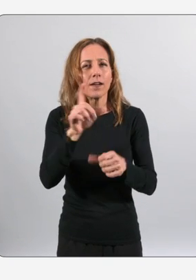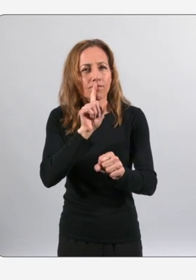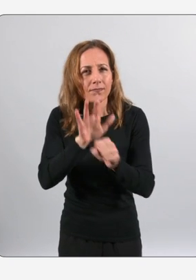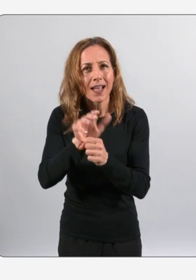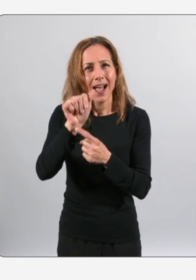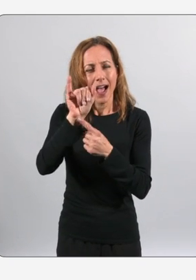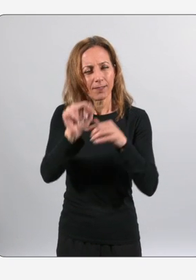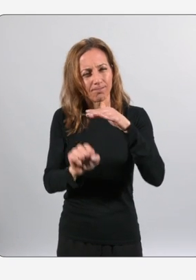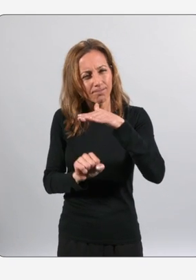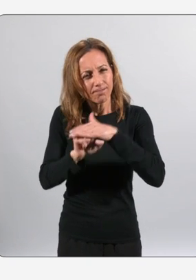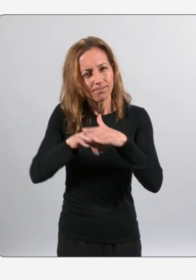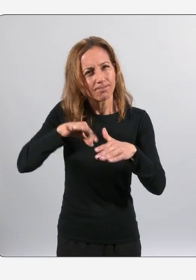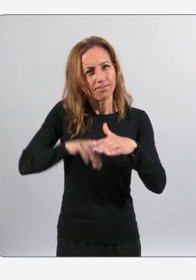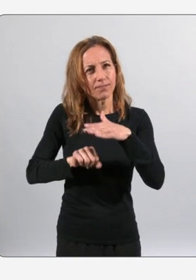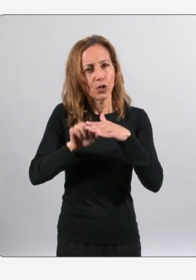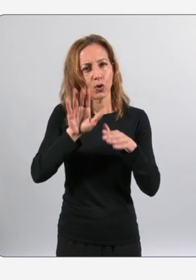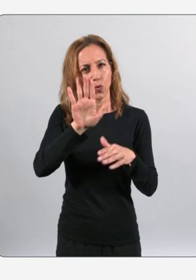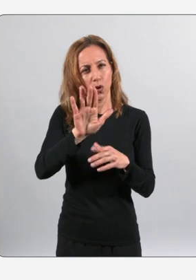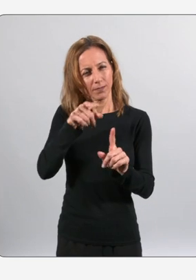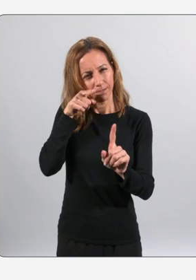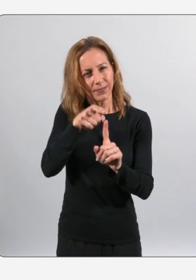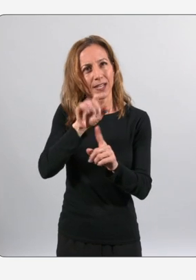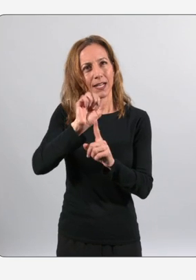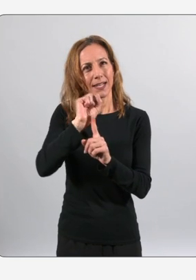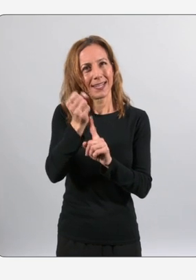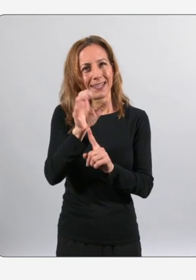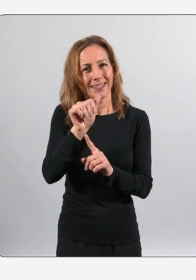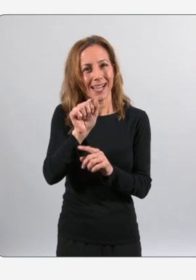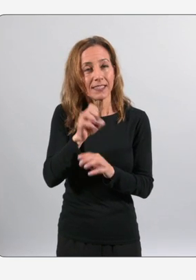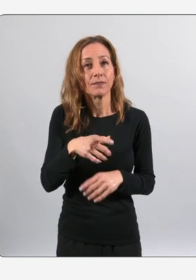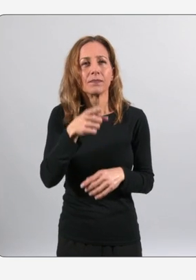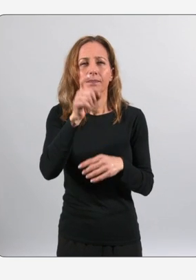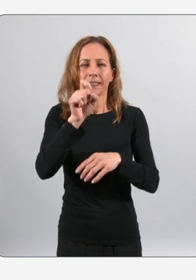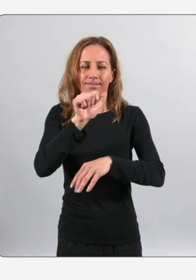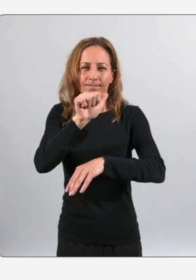So first, establish robust site wide tagging with the Google Tag.